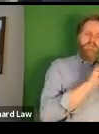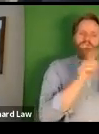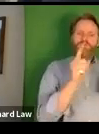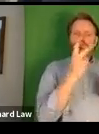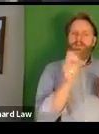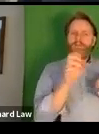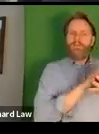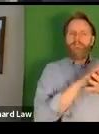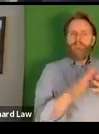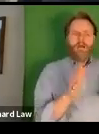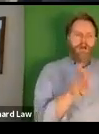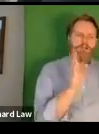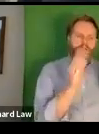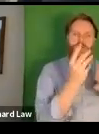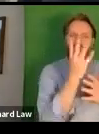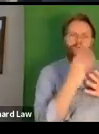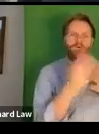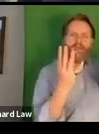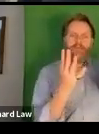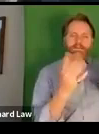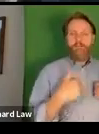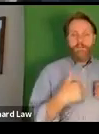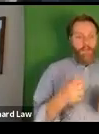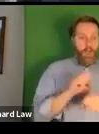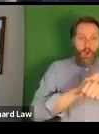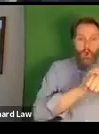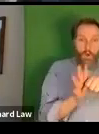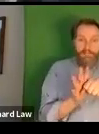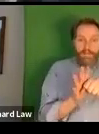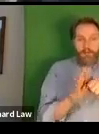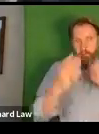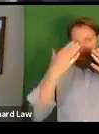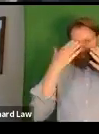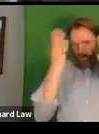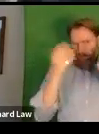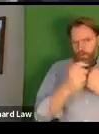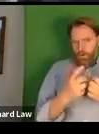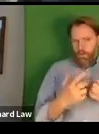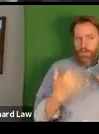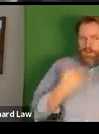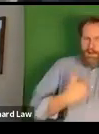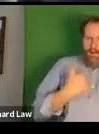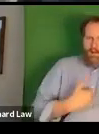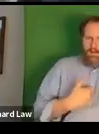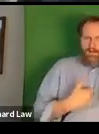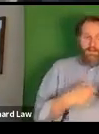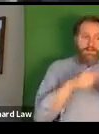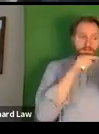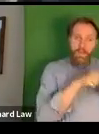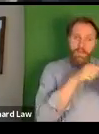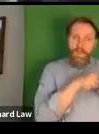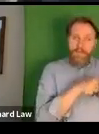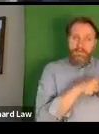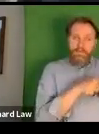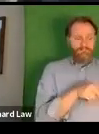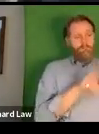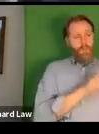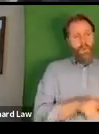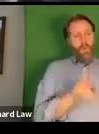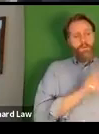due to a lack of testing does this mean that it's not to be counted as a Covid case and could be regarded as an ordinary sickness with regards to